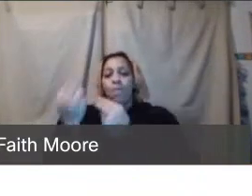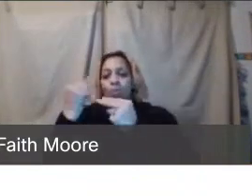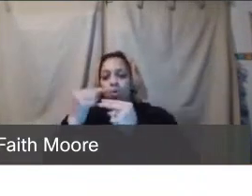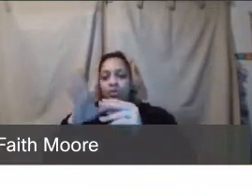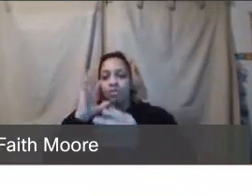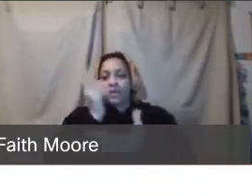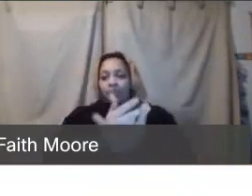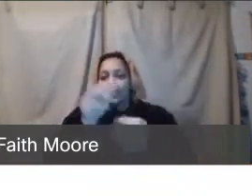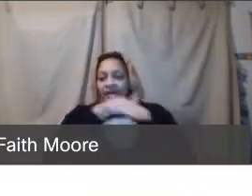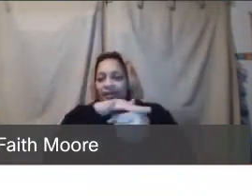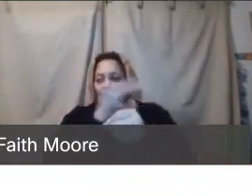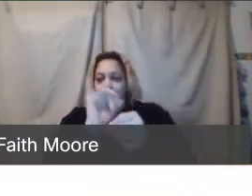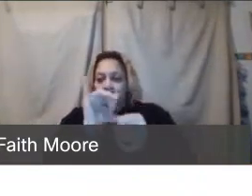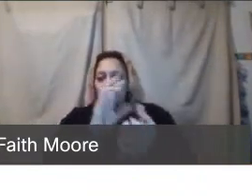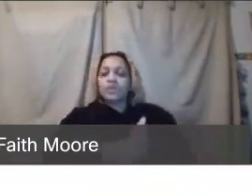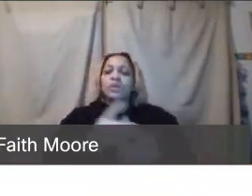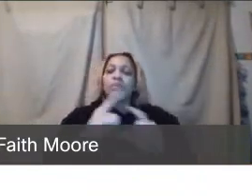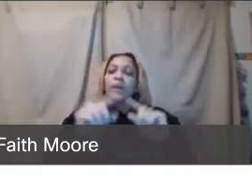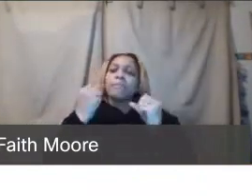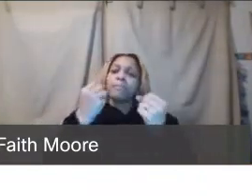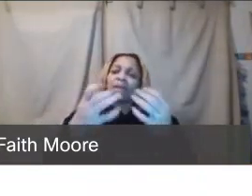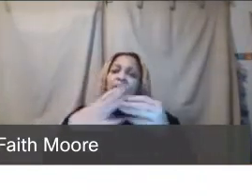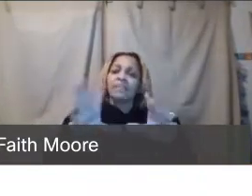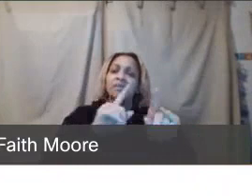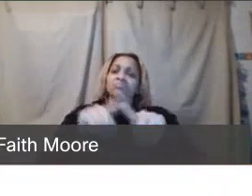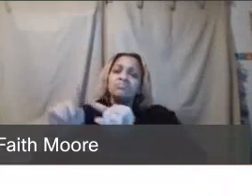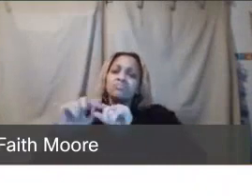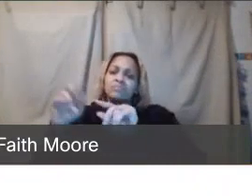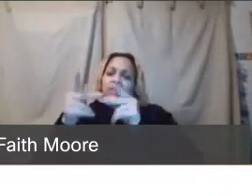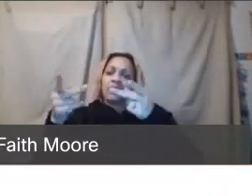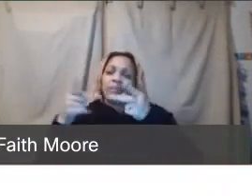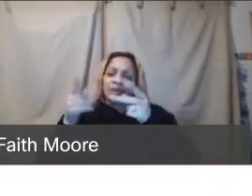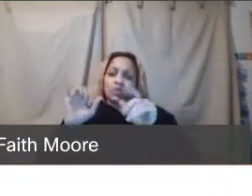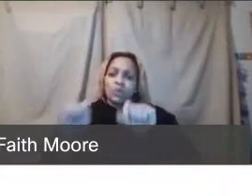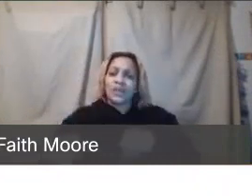But there are many places where we can, we can find alternate locations for motor coaches.